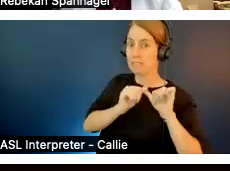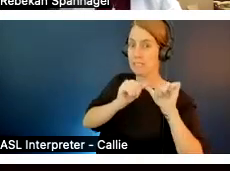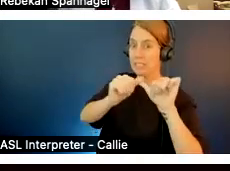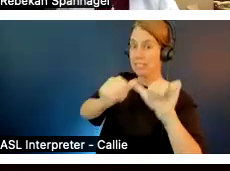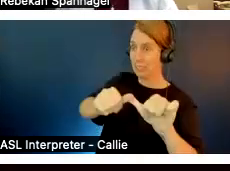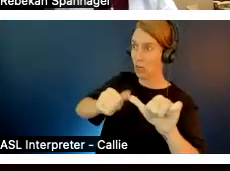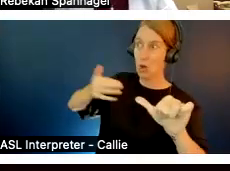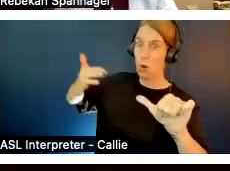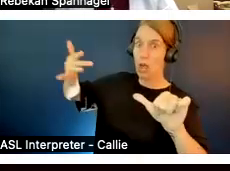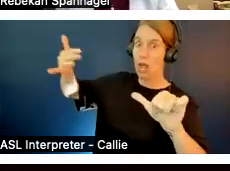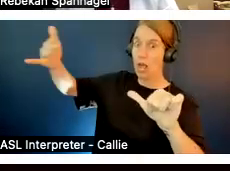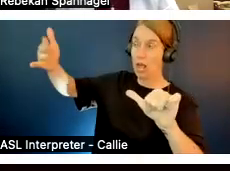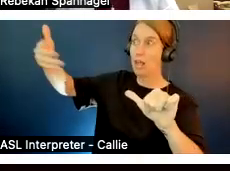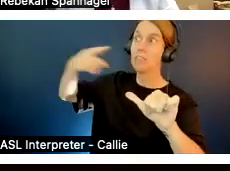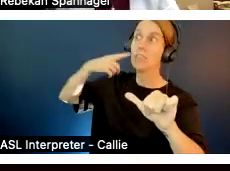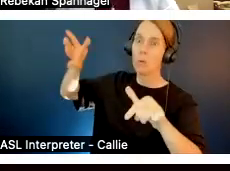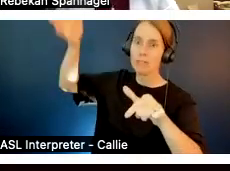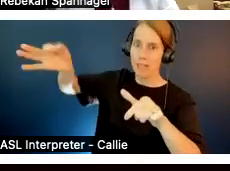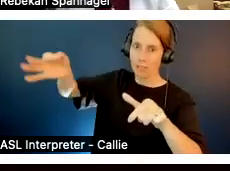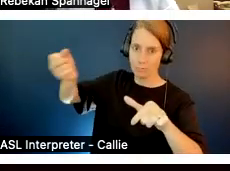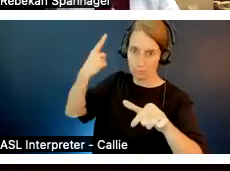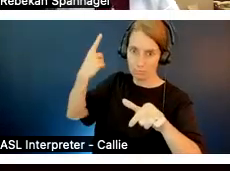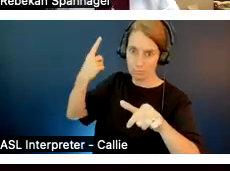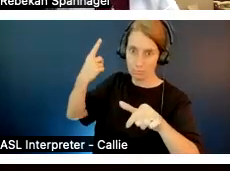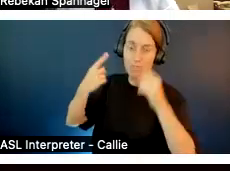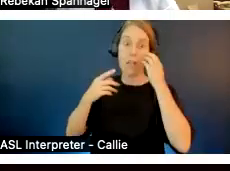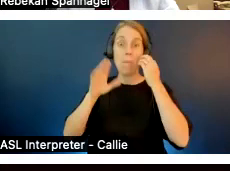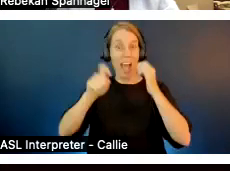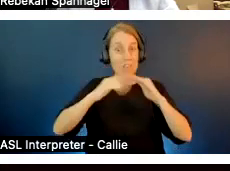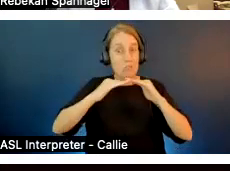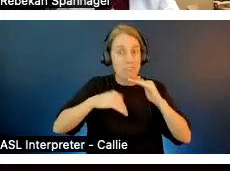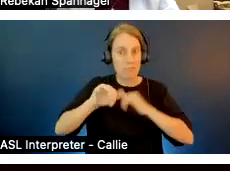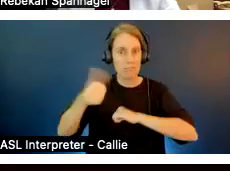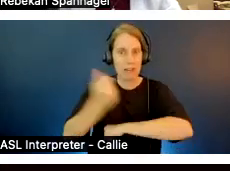so if you are again if it's a situation where your services are being reduced and you're concerned